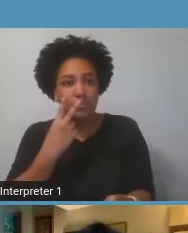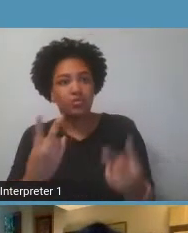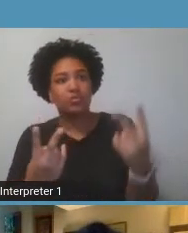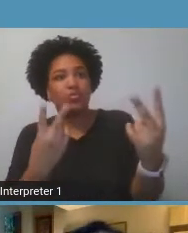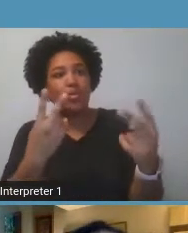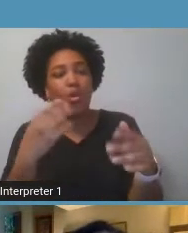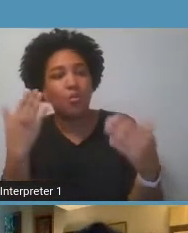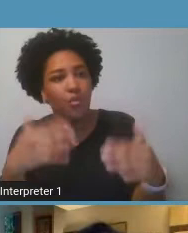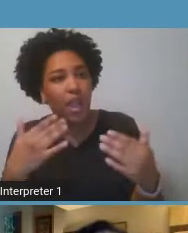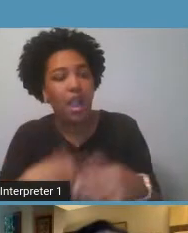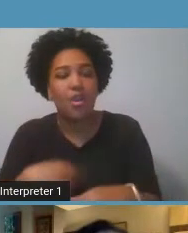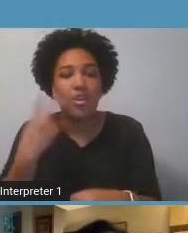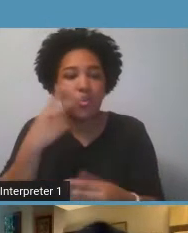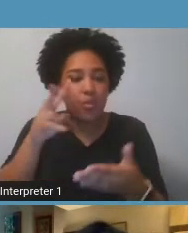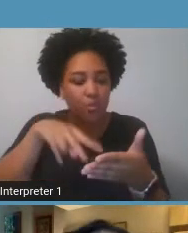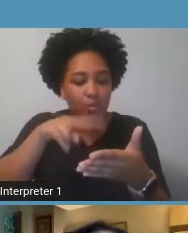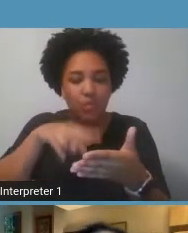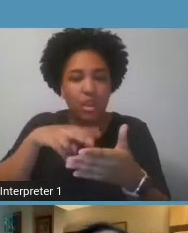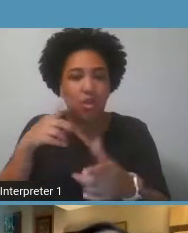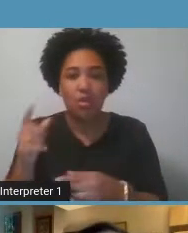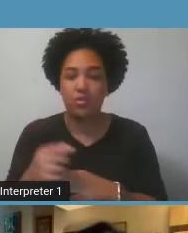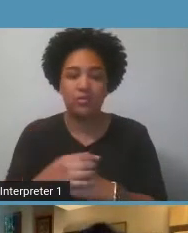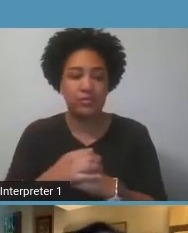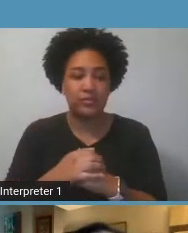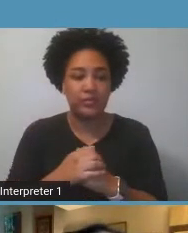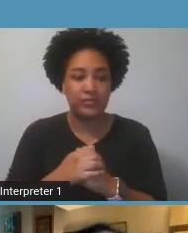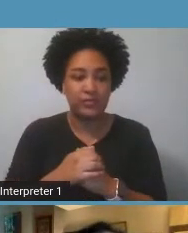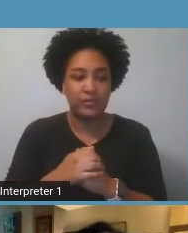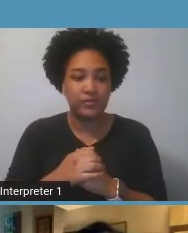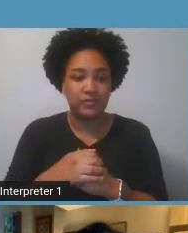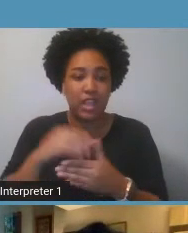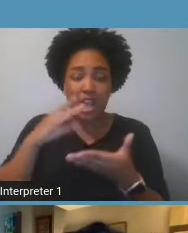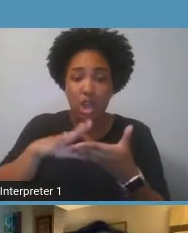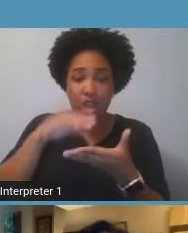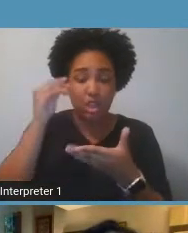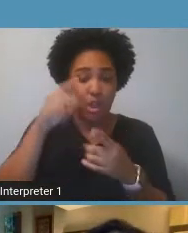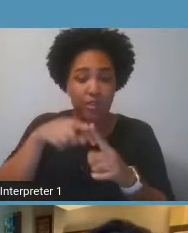preserve for us to do research and to learn and to share information.